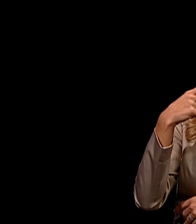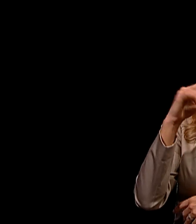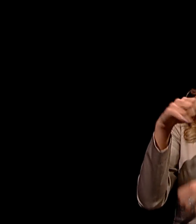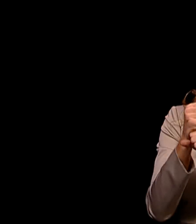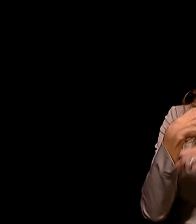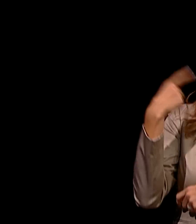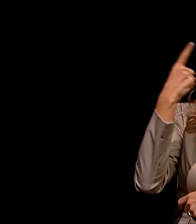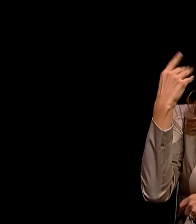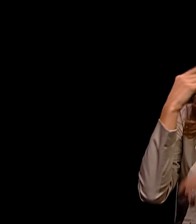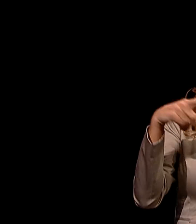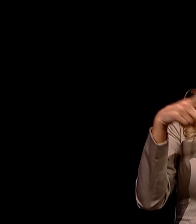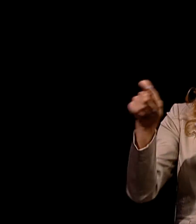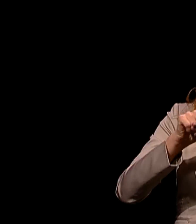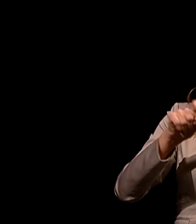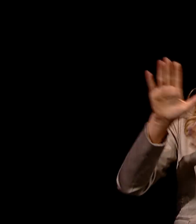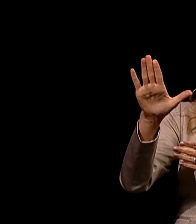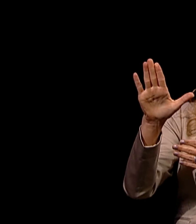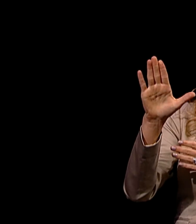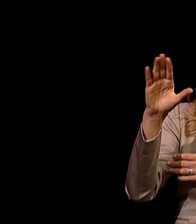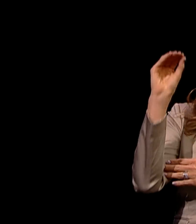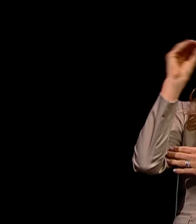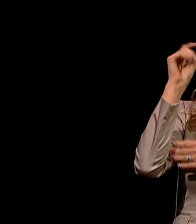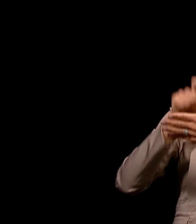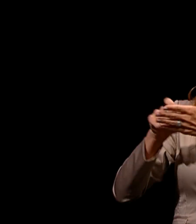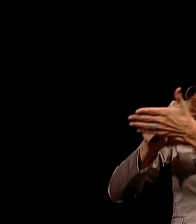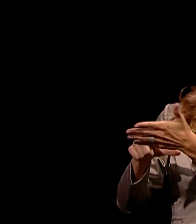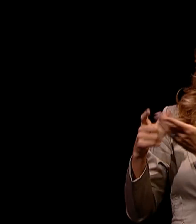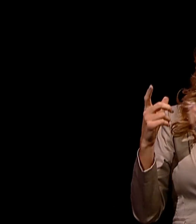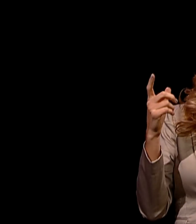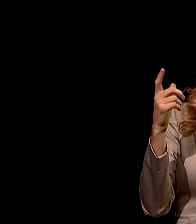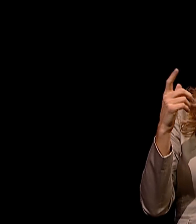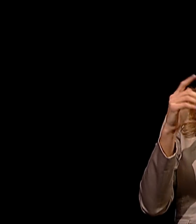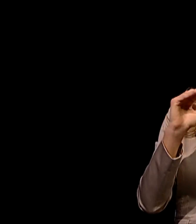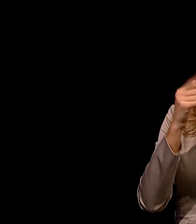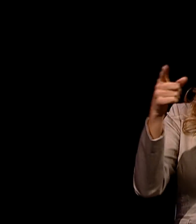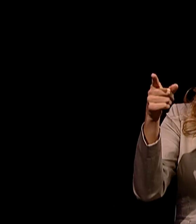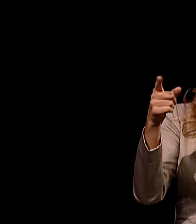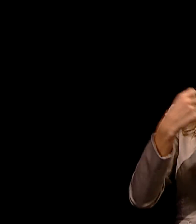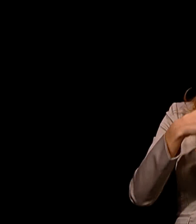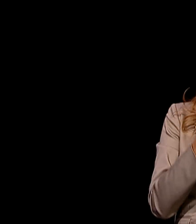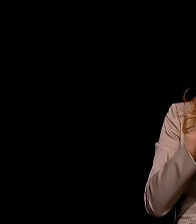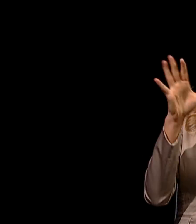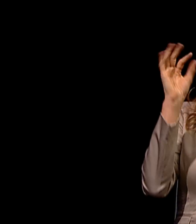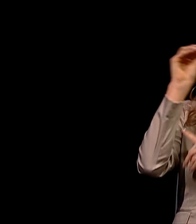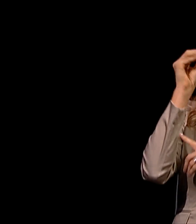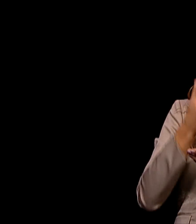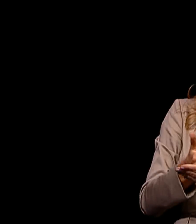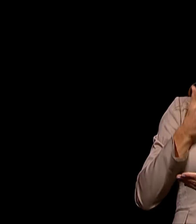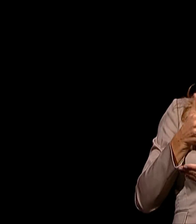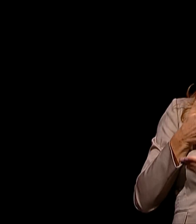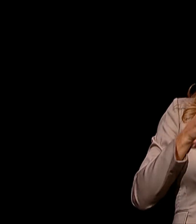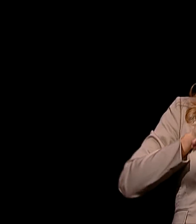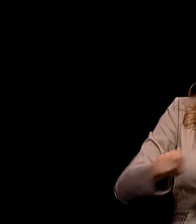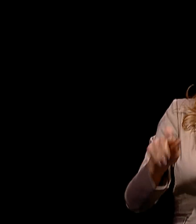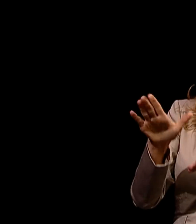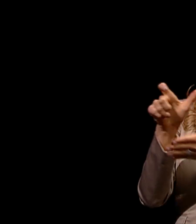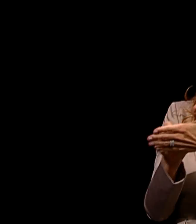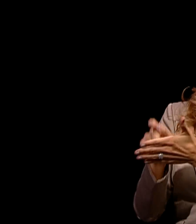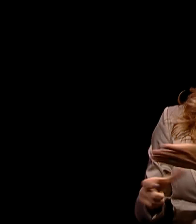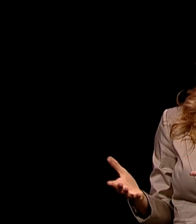Absolutely. That makes me wonder about when you're writing your editorial pieces. How do you form an opinion beforehand when you're